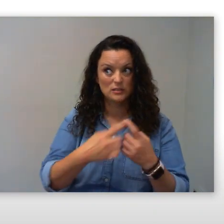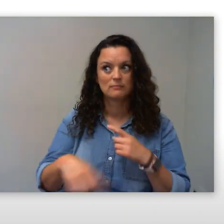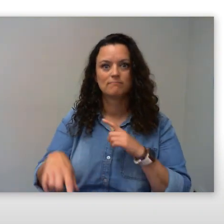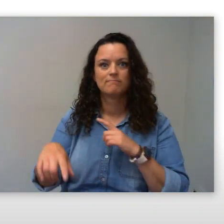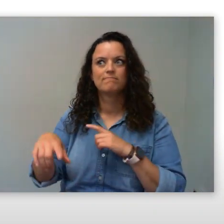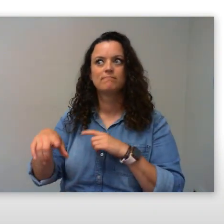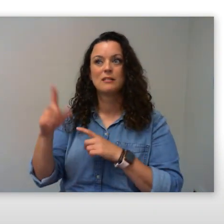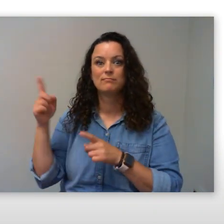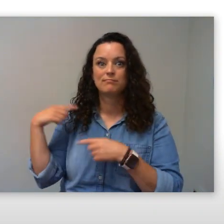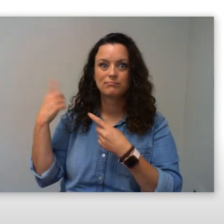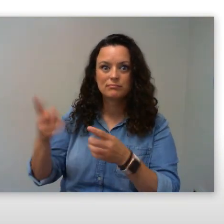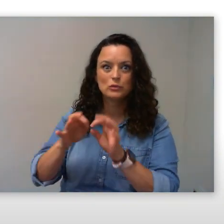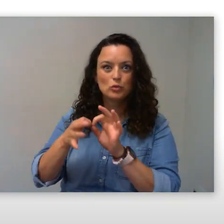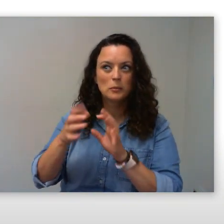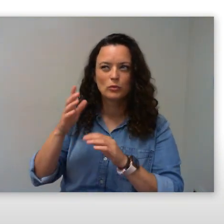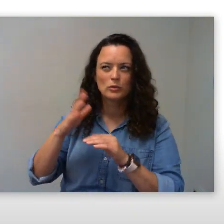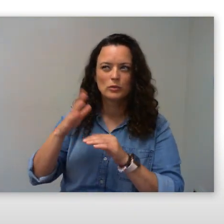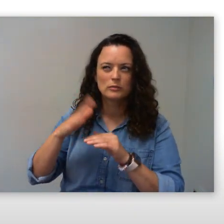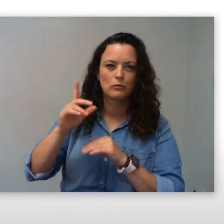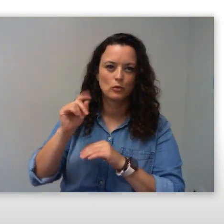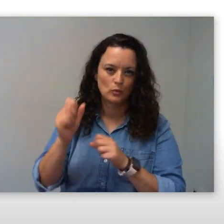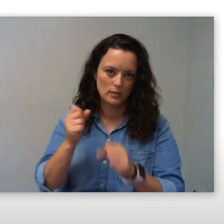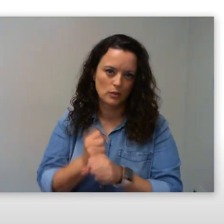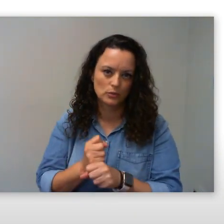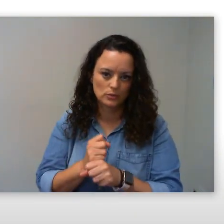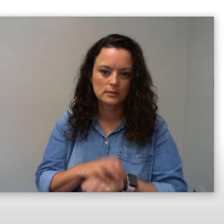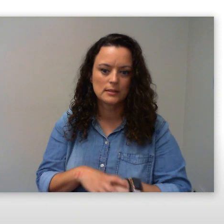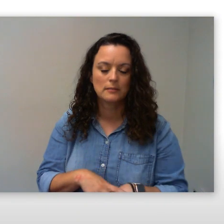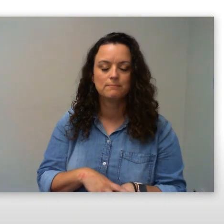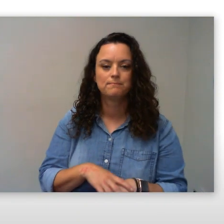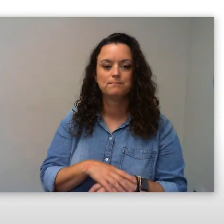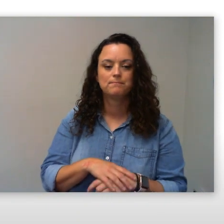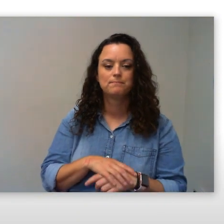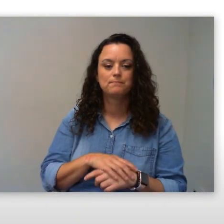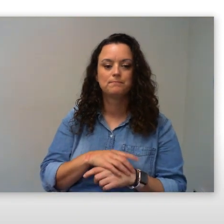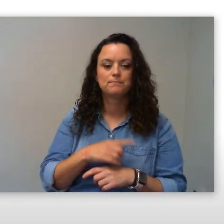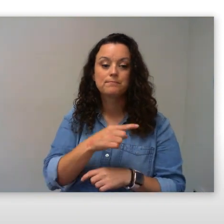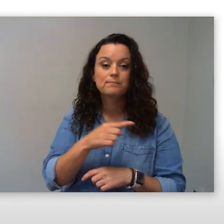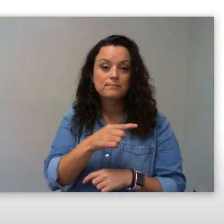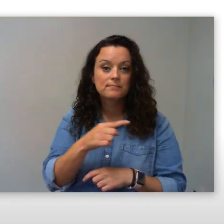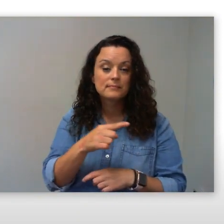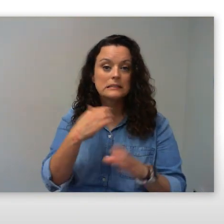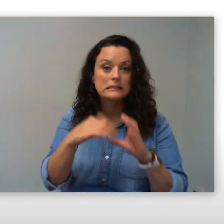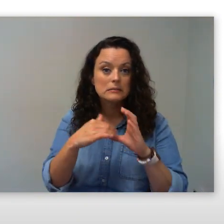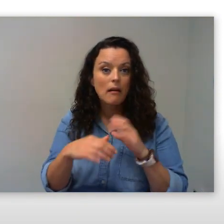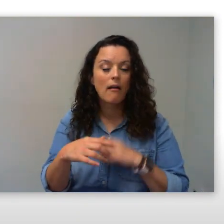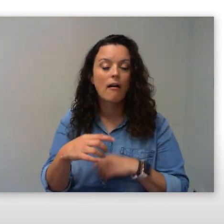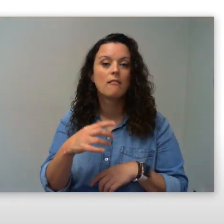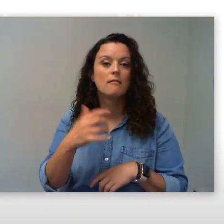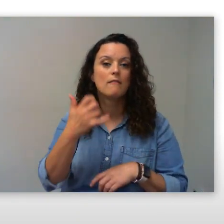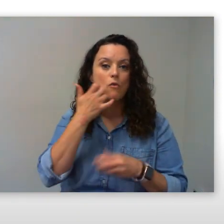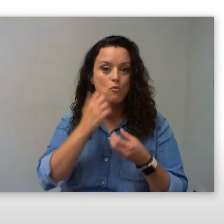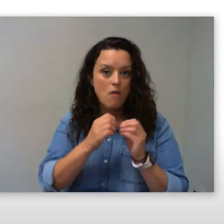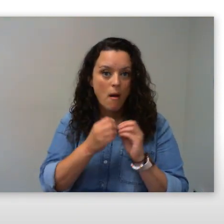and so here's my email and my phone numbers and please feel free to reach out